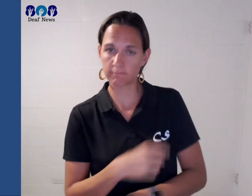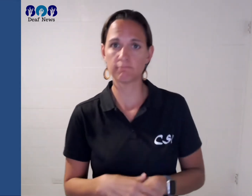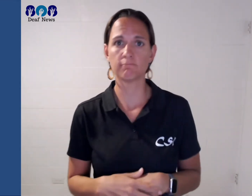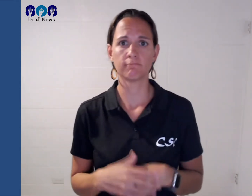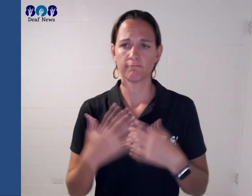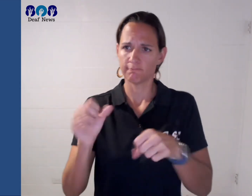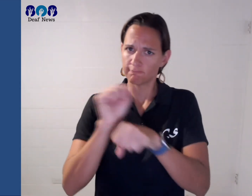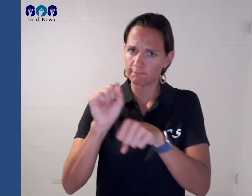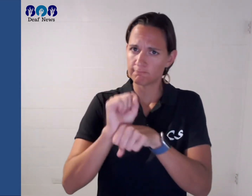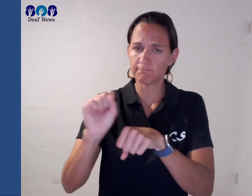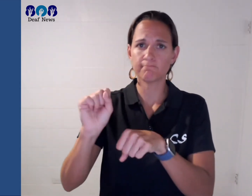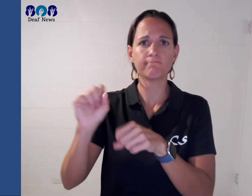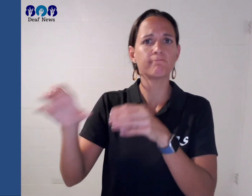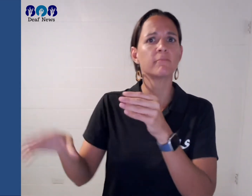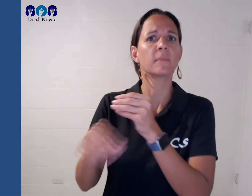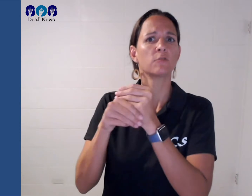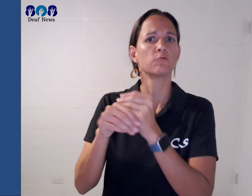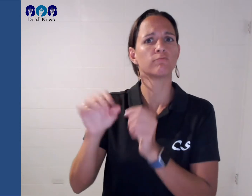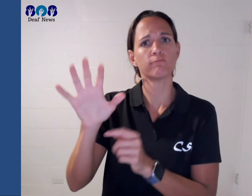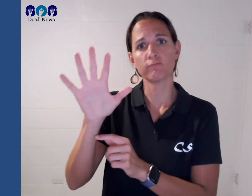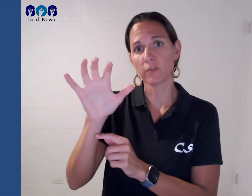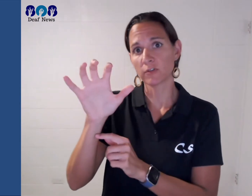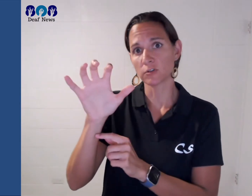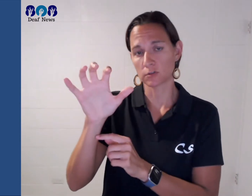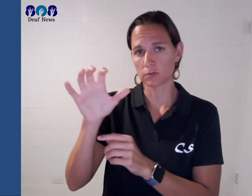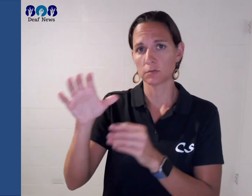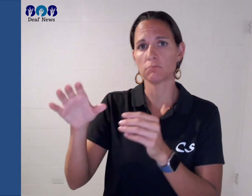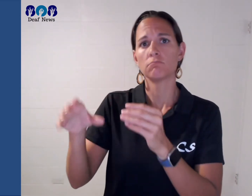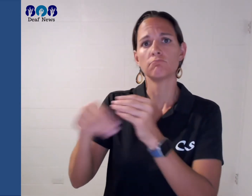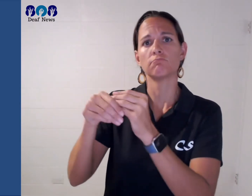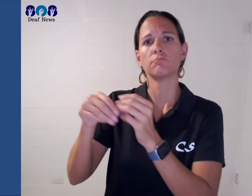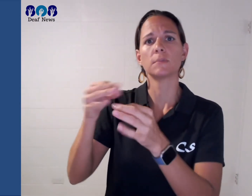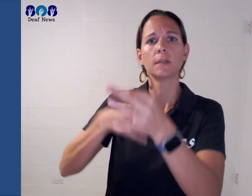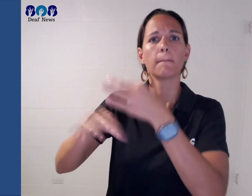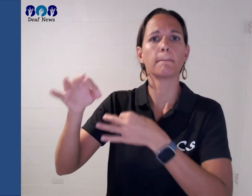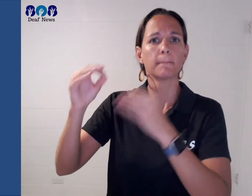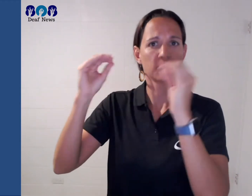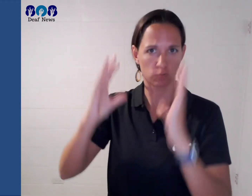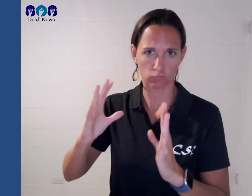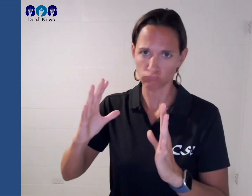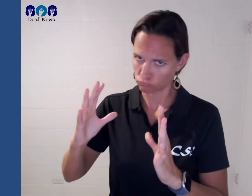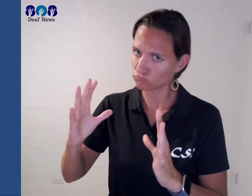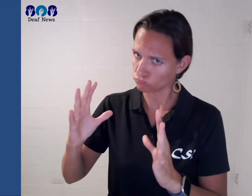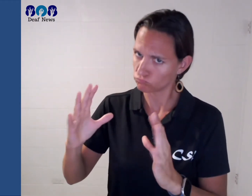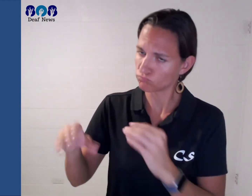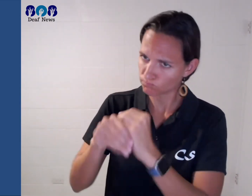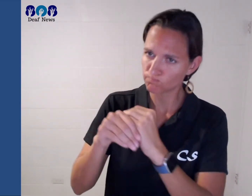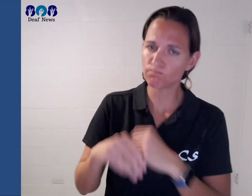They have been able to add an additional 500 substitute teachers available to help out.